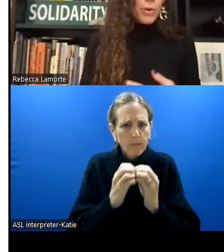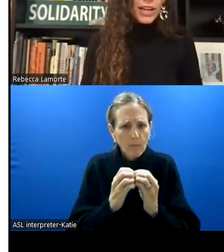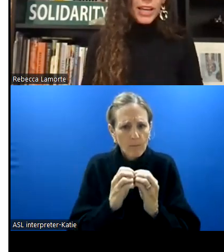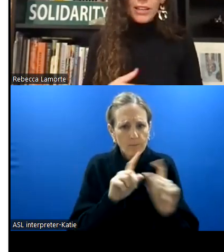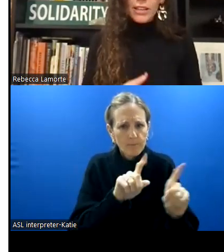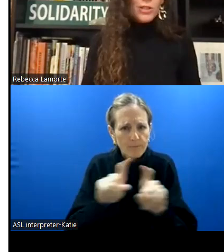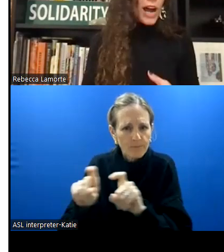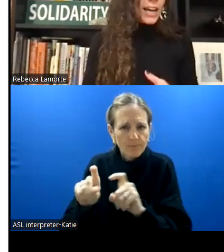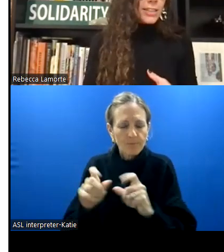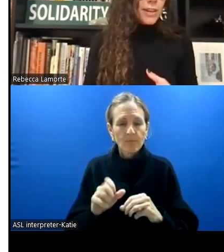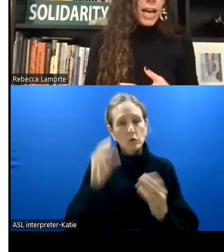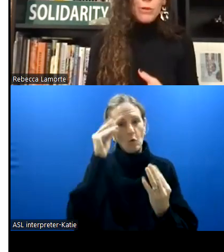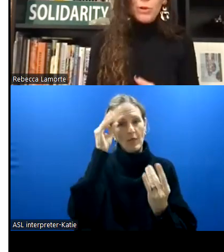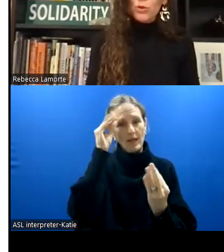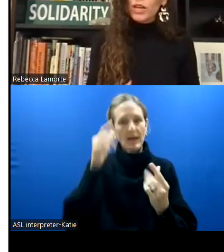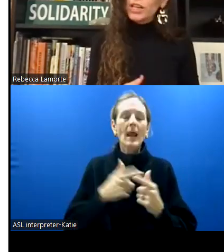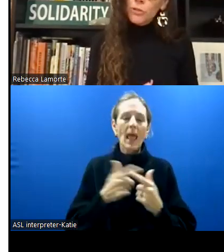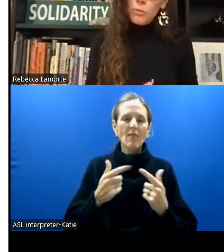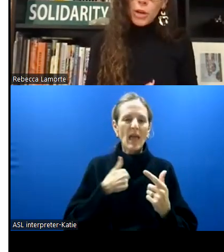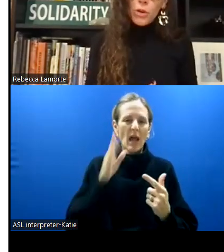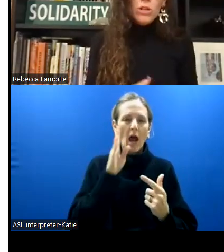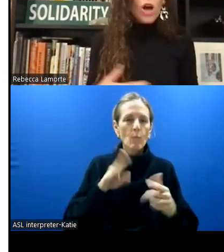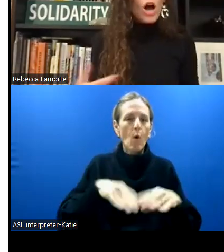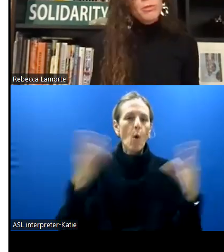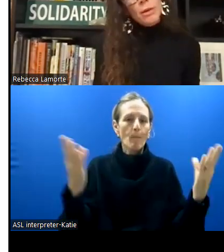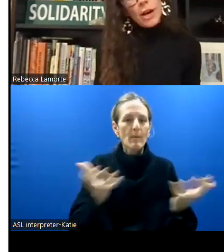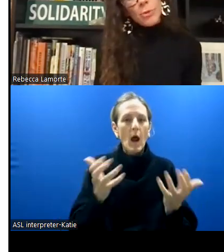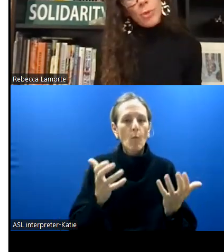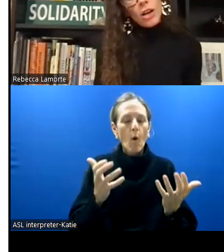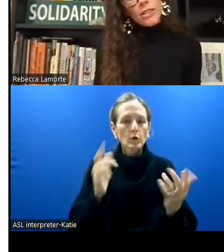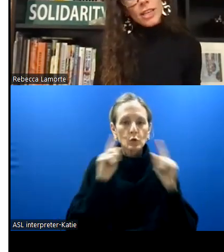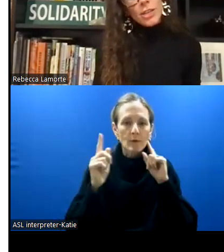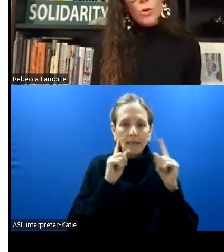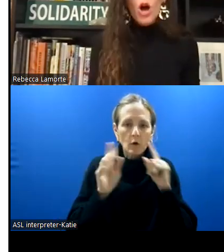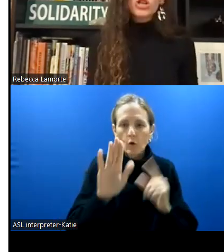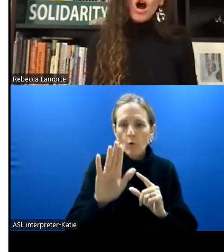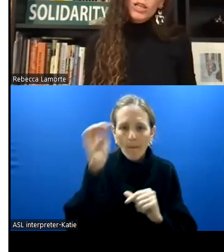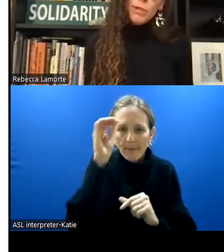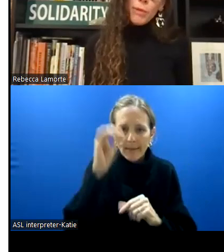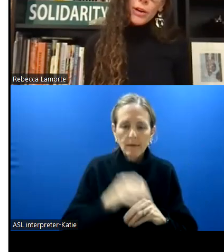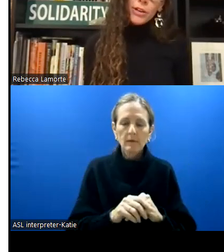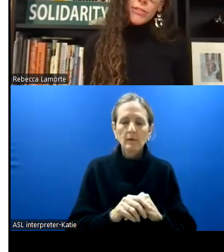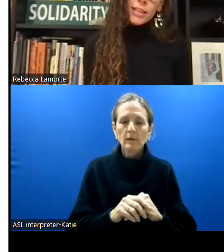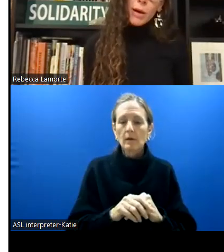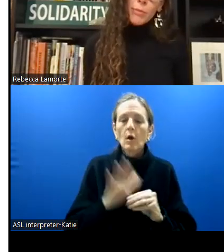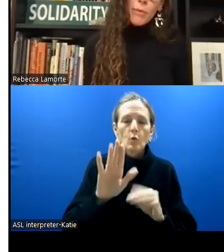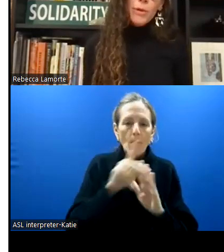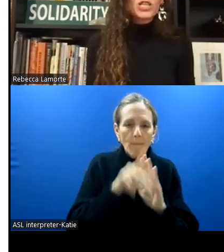and I wanna get a little interactive, and I'm gonna wanna hear from you. Talk to me about your policy issue. Talk to me about your event coming up.